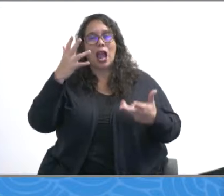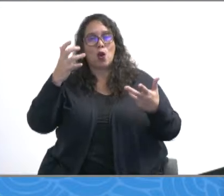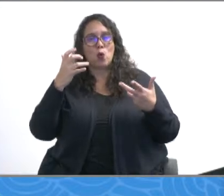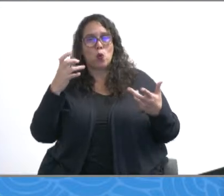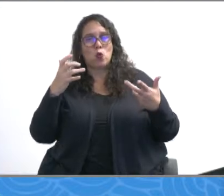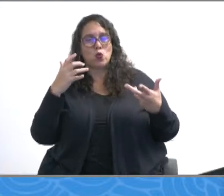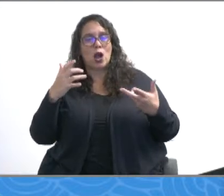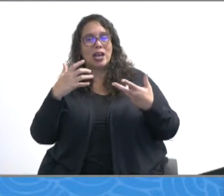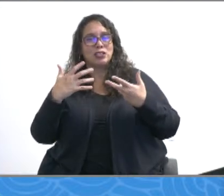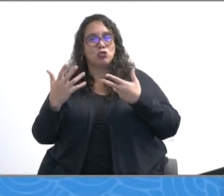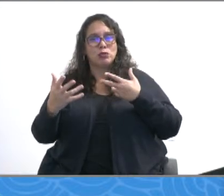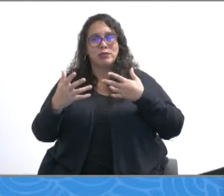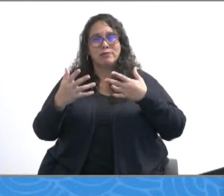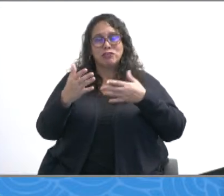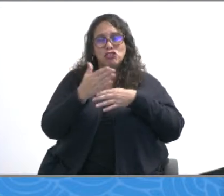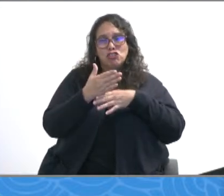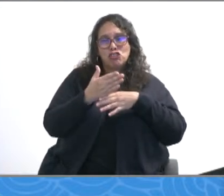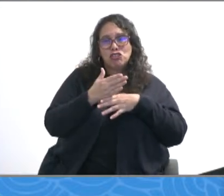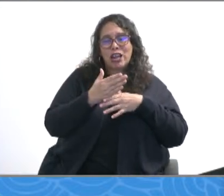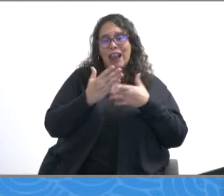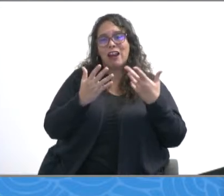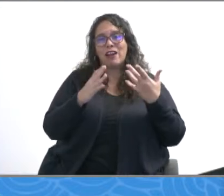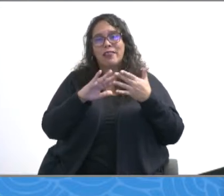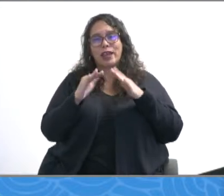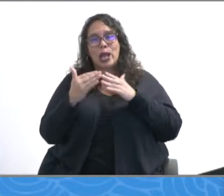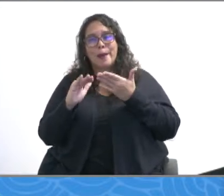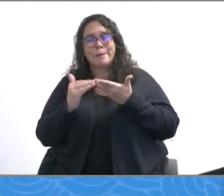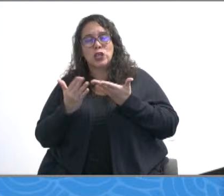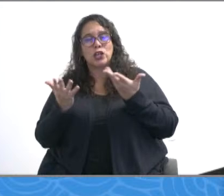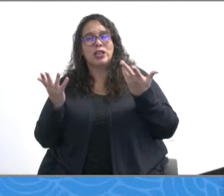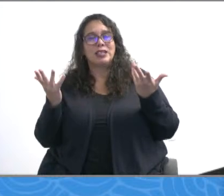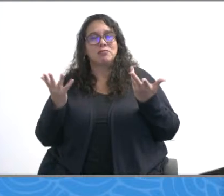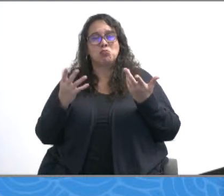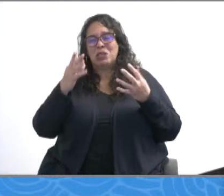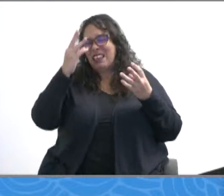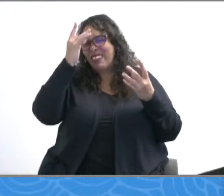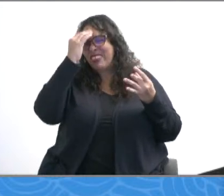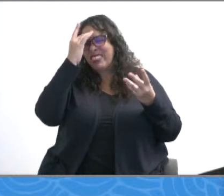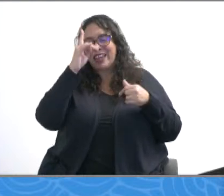has engaged with the community around some of the use of our fund, including our one time funds